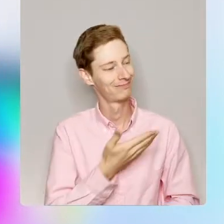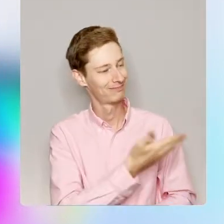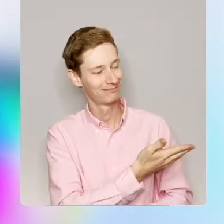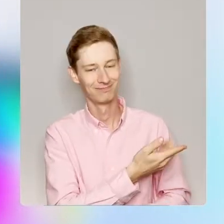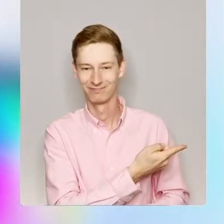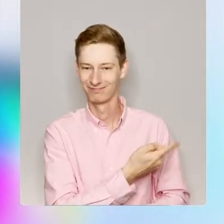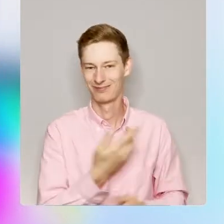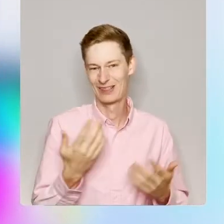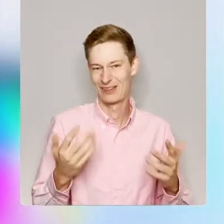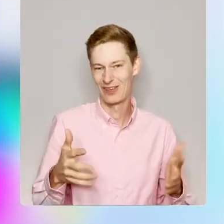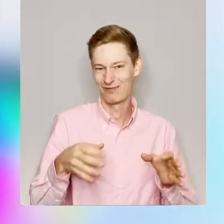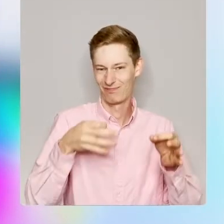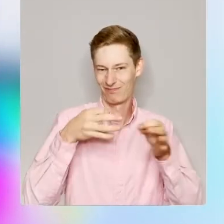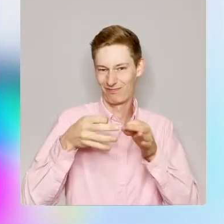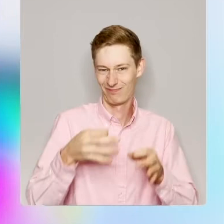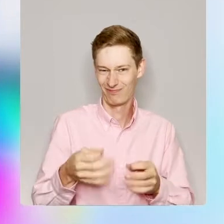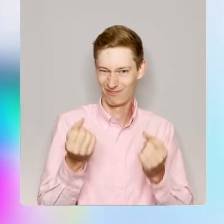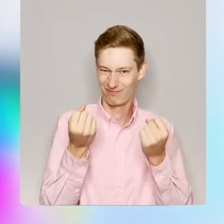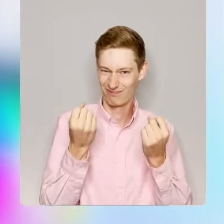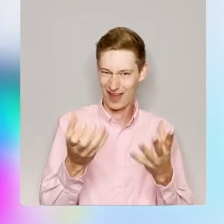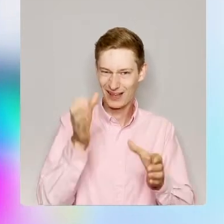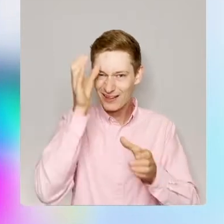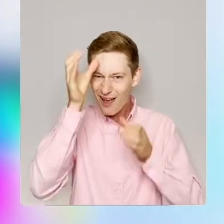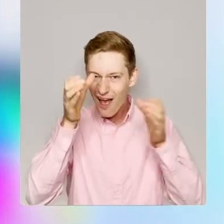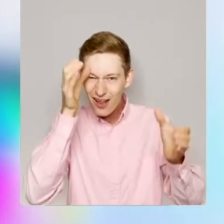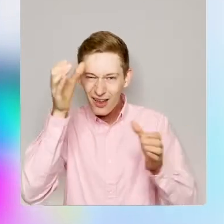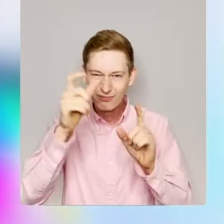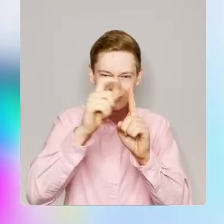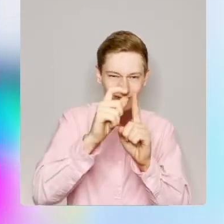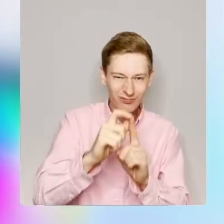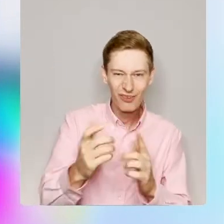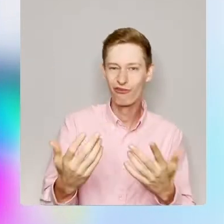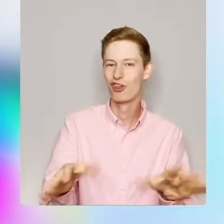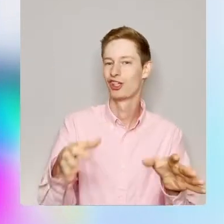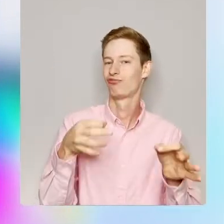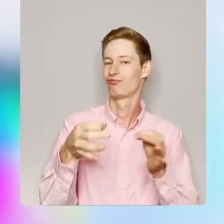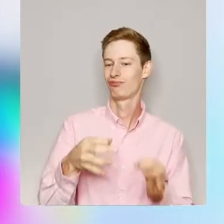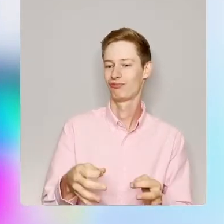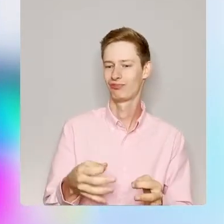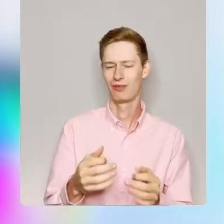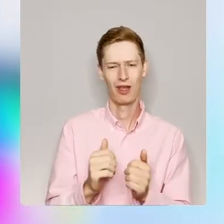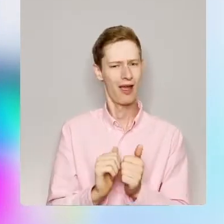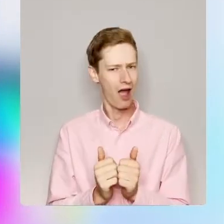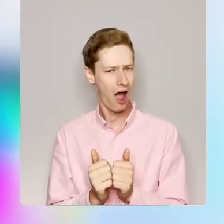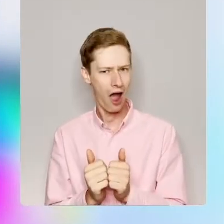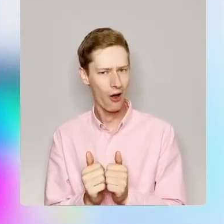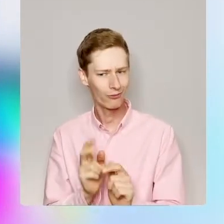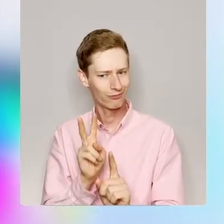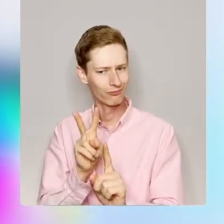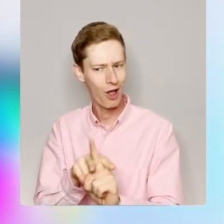So Brett has covered a lot of Spatial Audio concepts and terminology. Now how do we apply these in practice